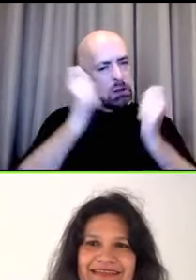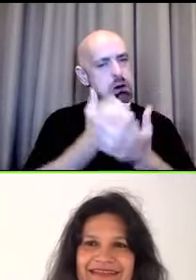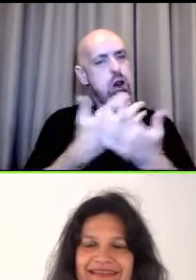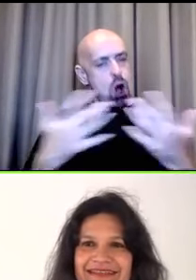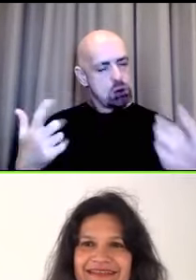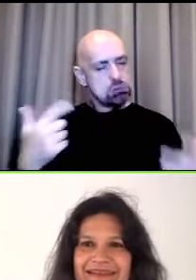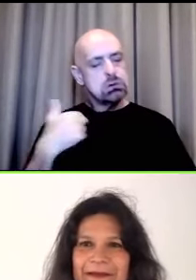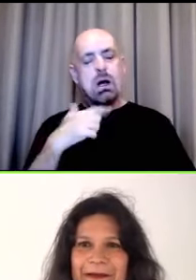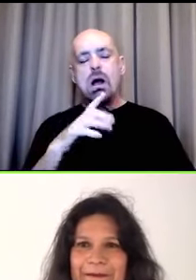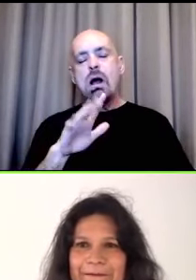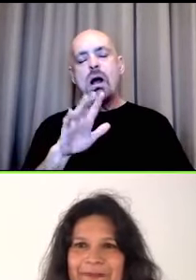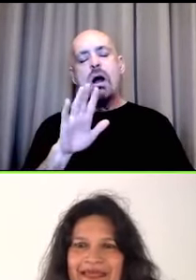the reign of terror is